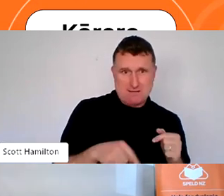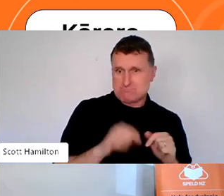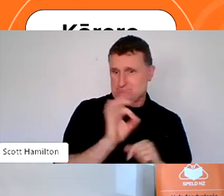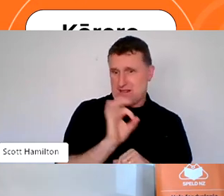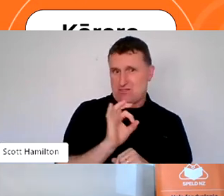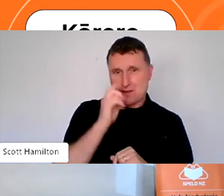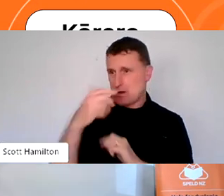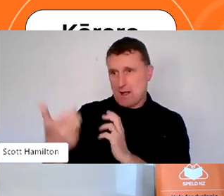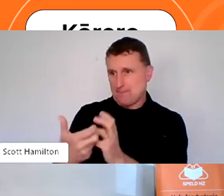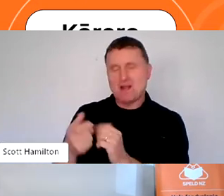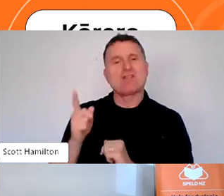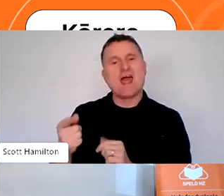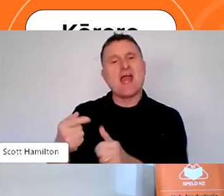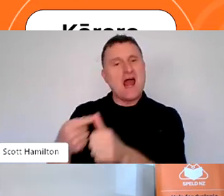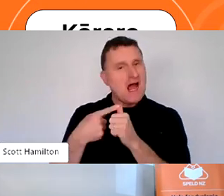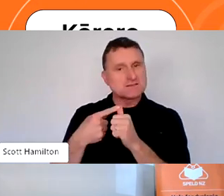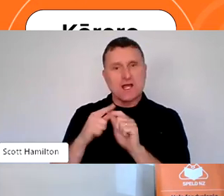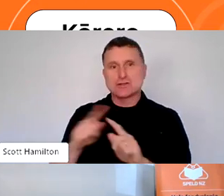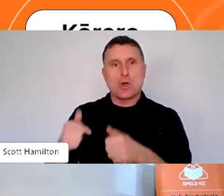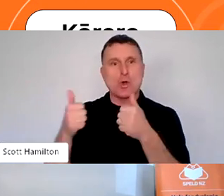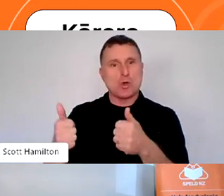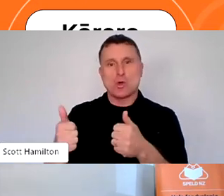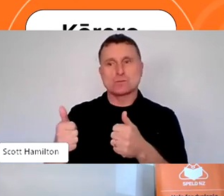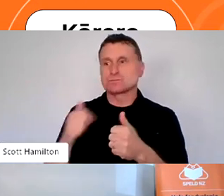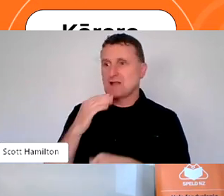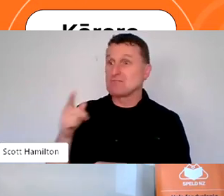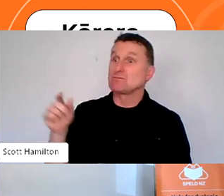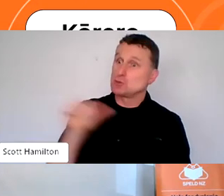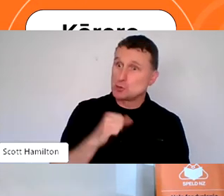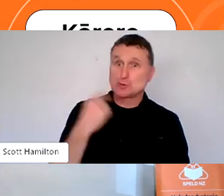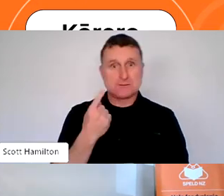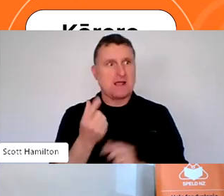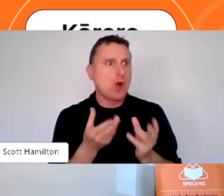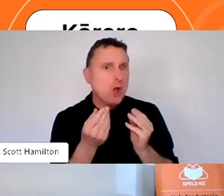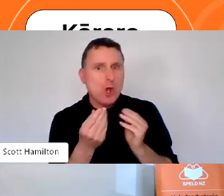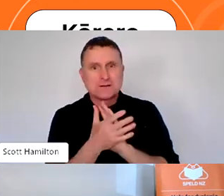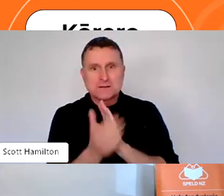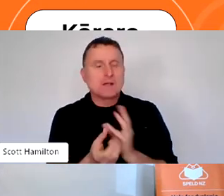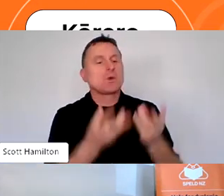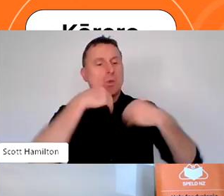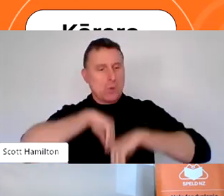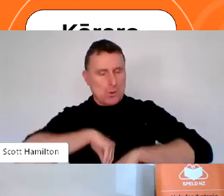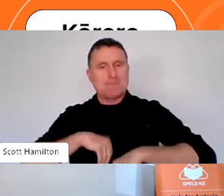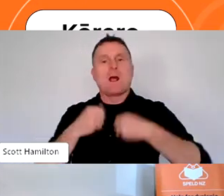not good enough. Get equipped. We need to move beyond inclusion